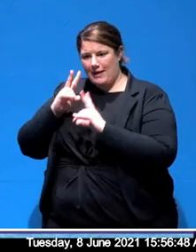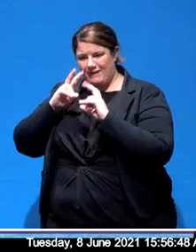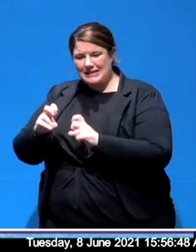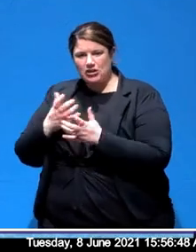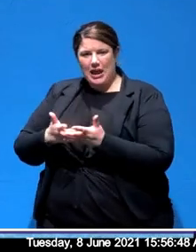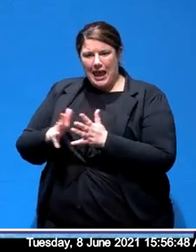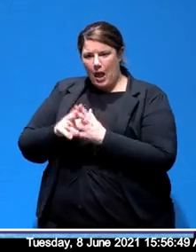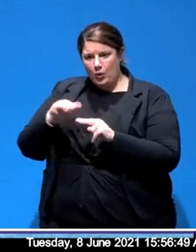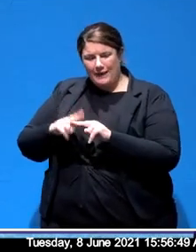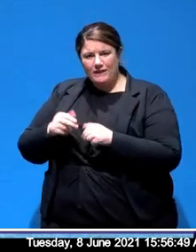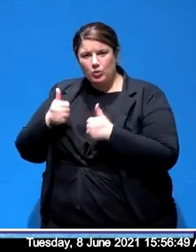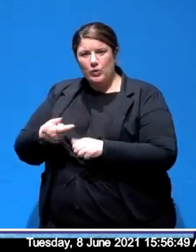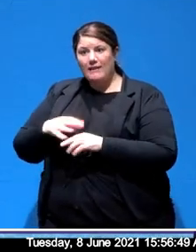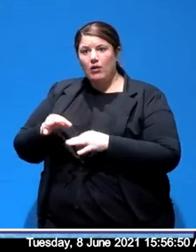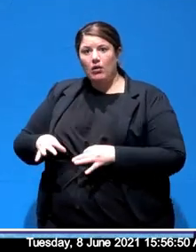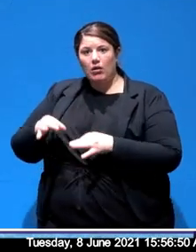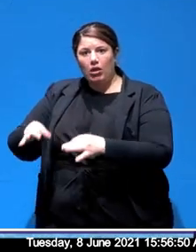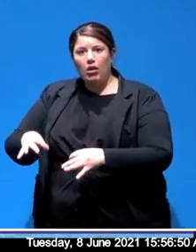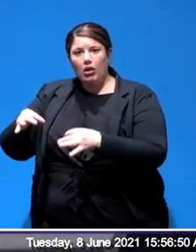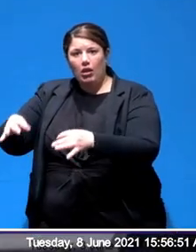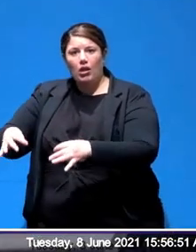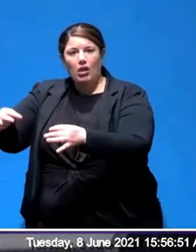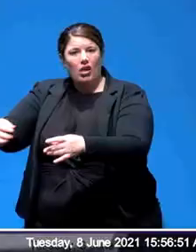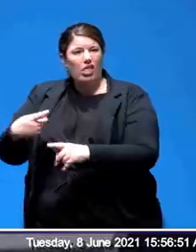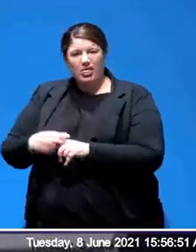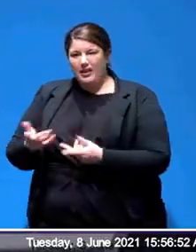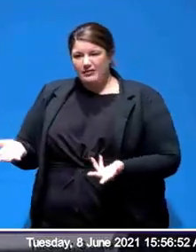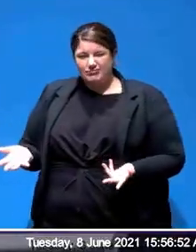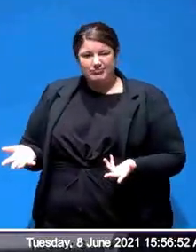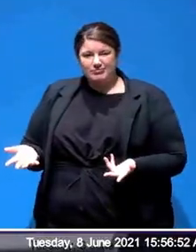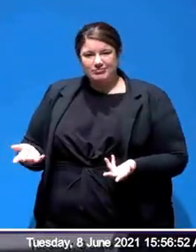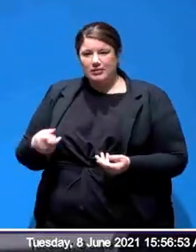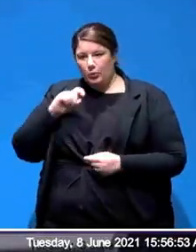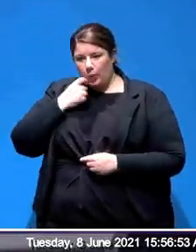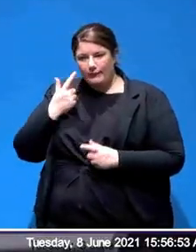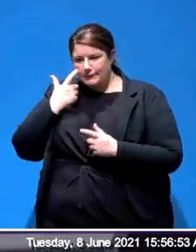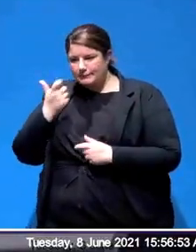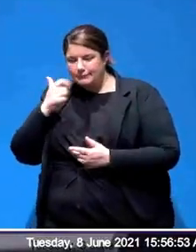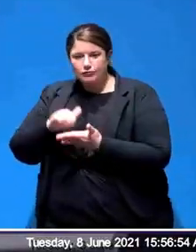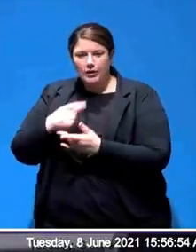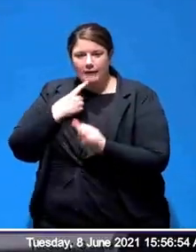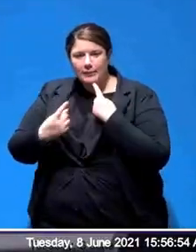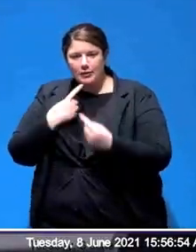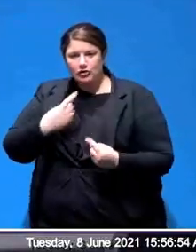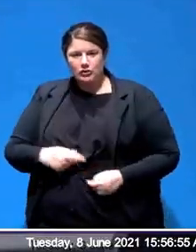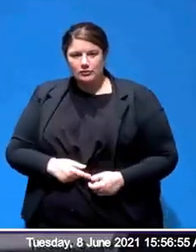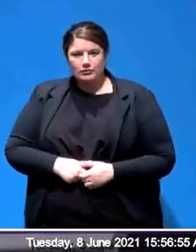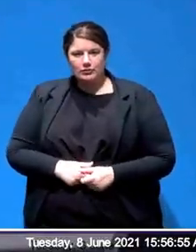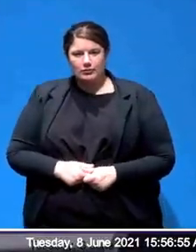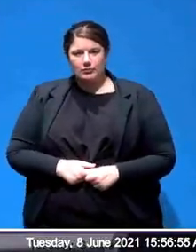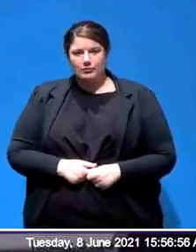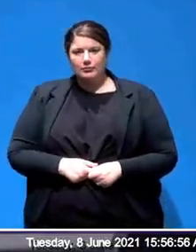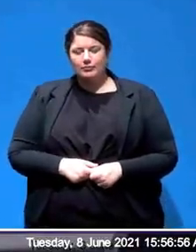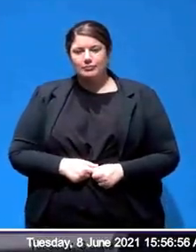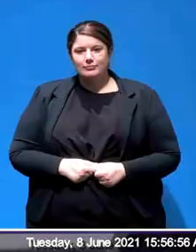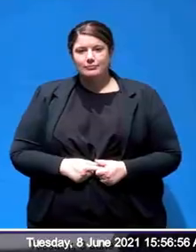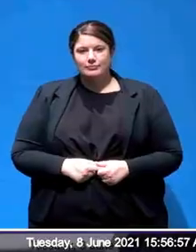Well, it was more around the fact that we have --- as you've been